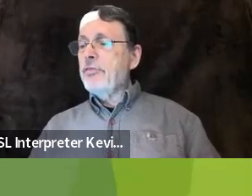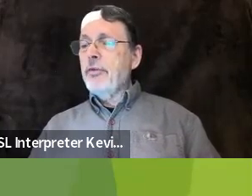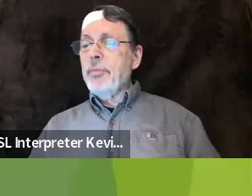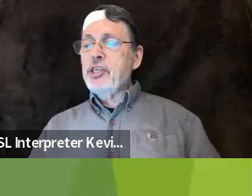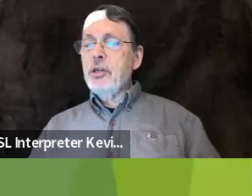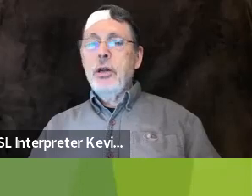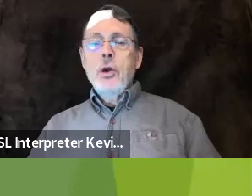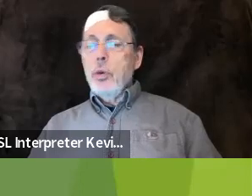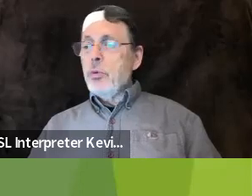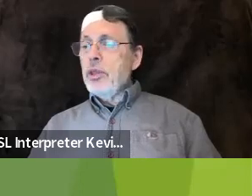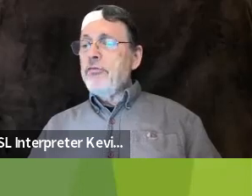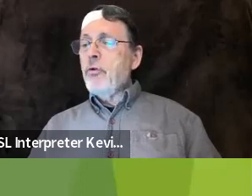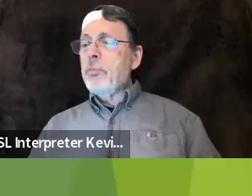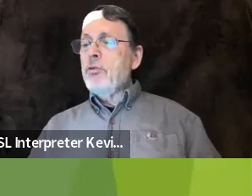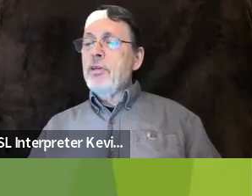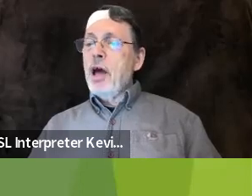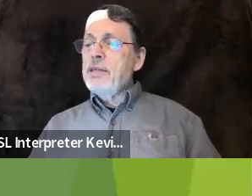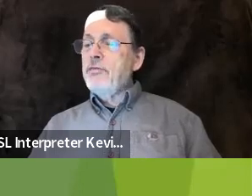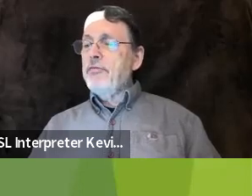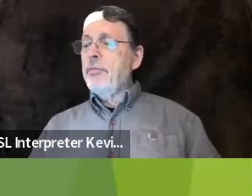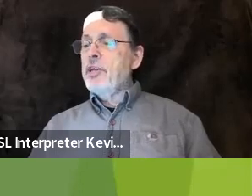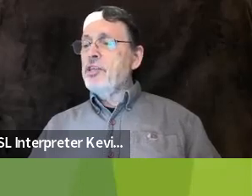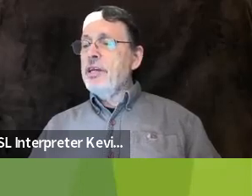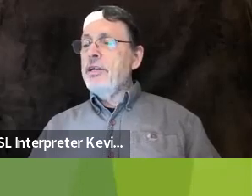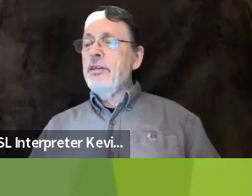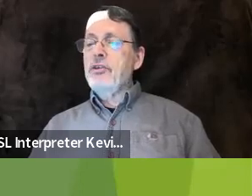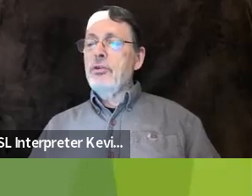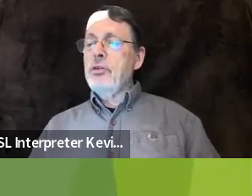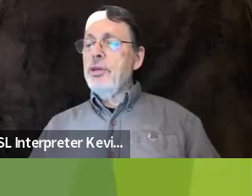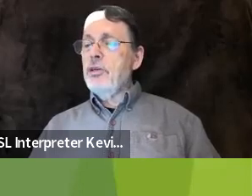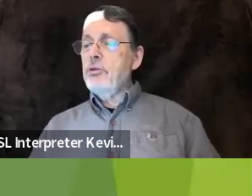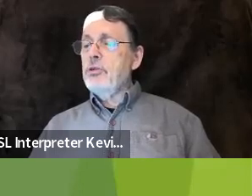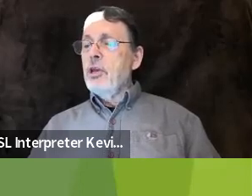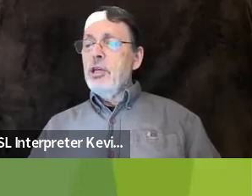of information. We will inform you of the kinds of information needed and the source to be used.